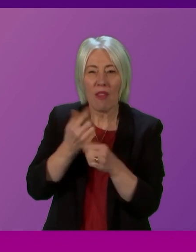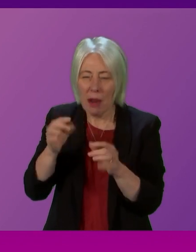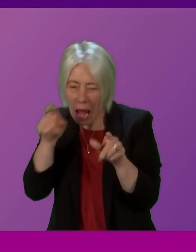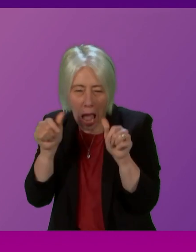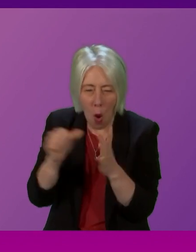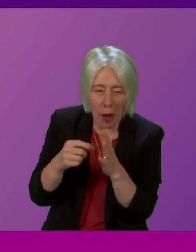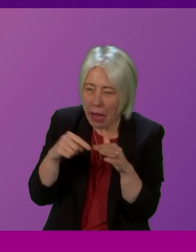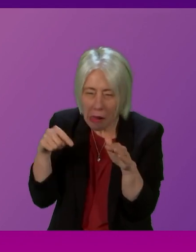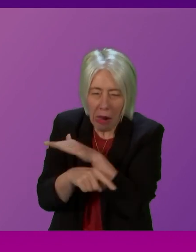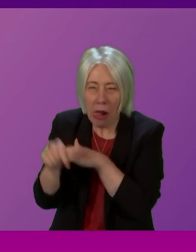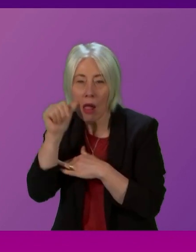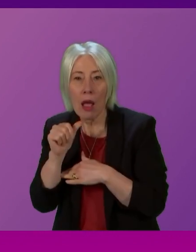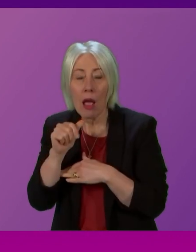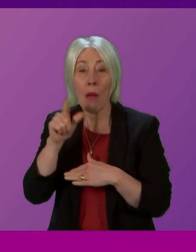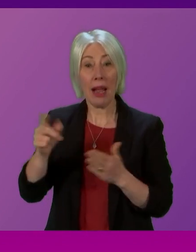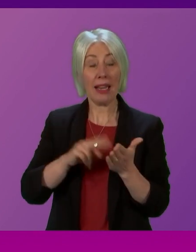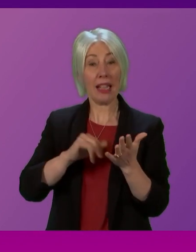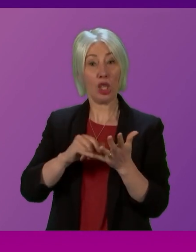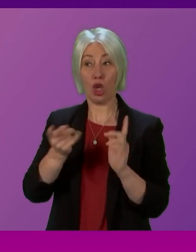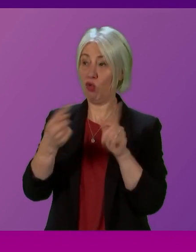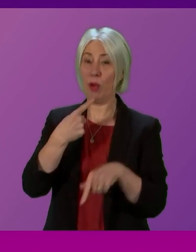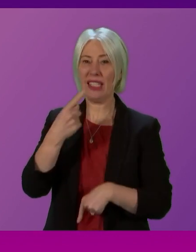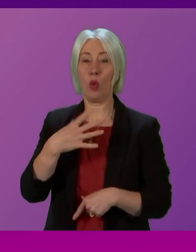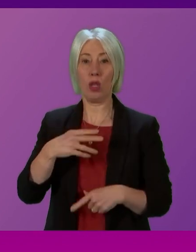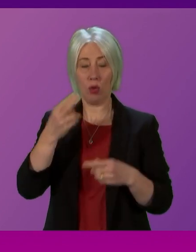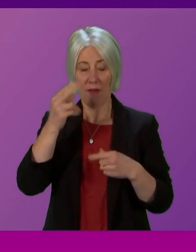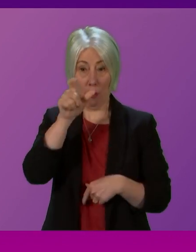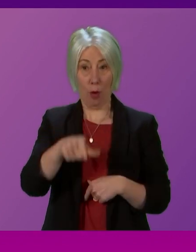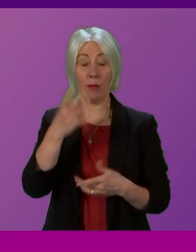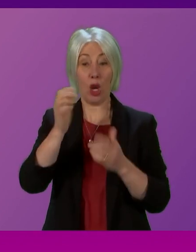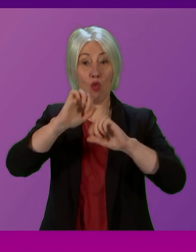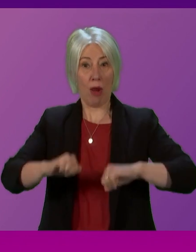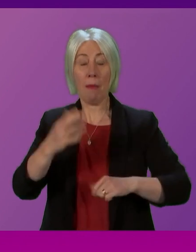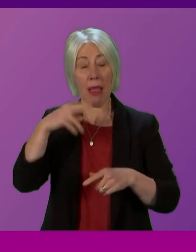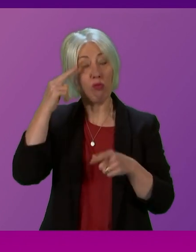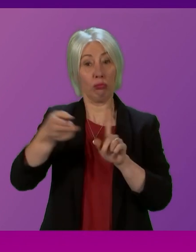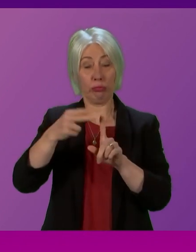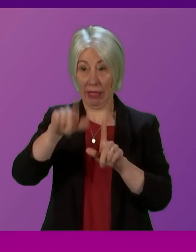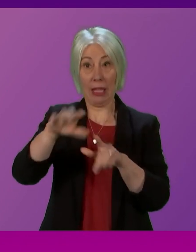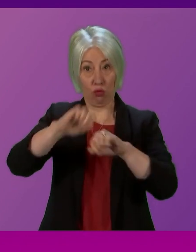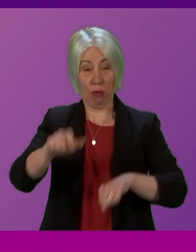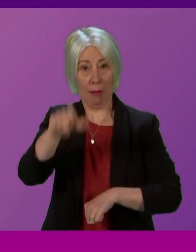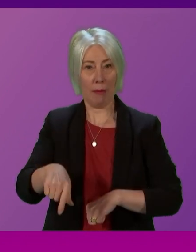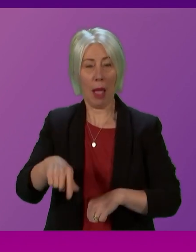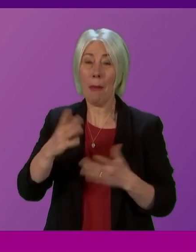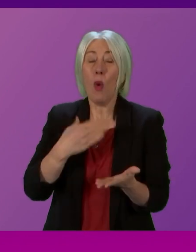Nicola Sturgeon’s answer to me was that she wants to call a rapist a rapist. However, can she just give a clear answer to my question—not the question that she